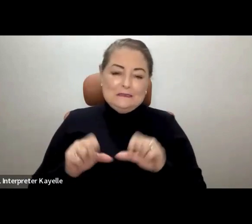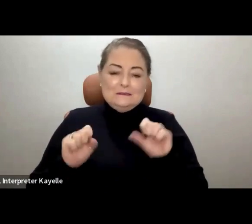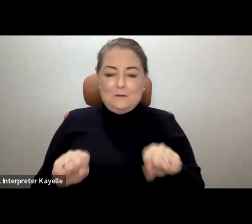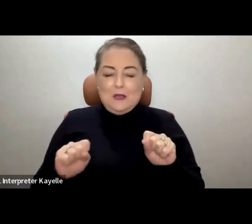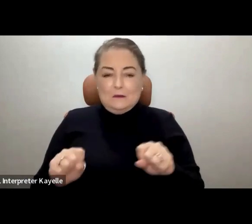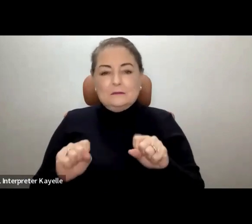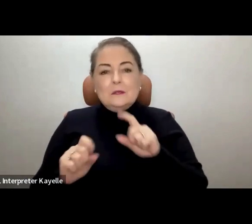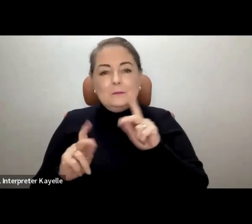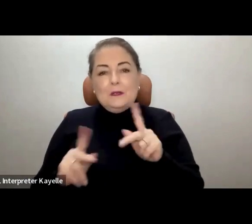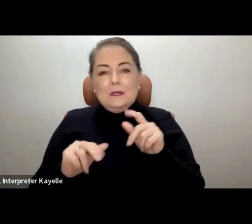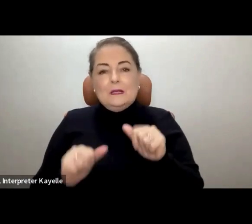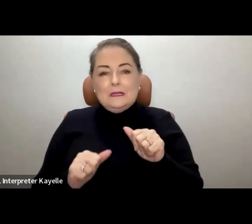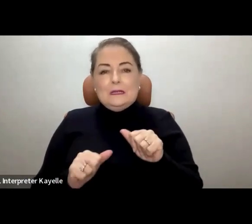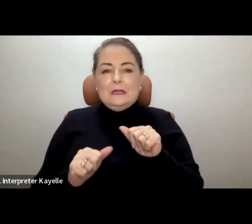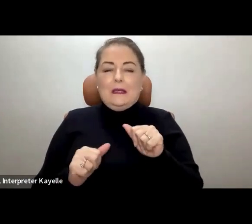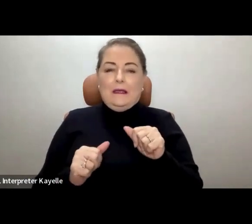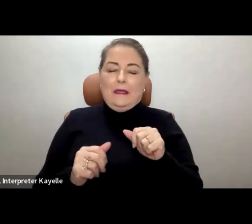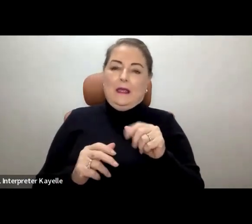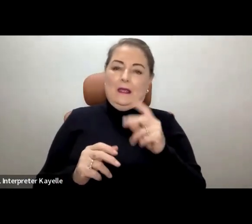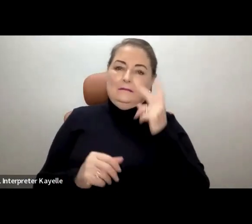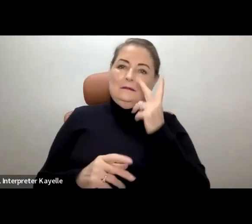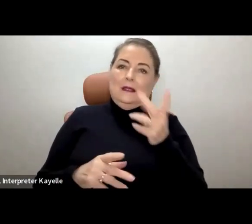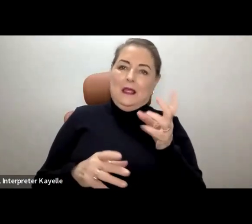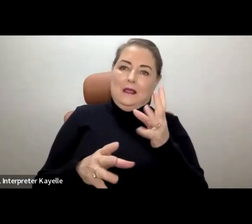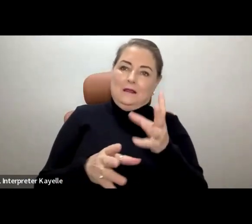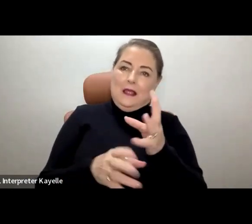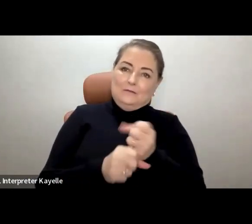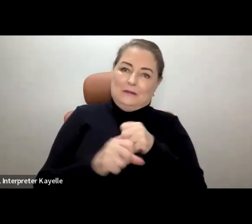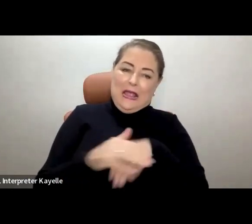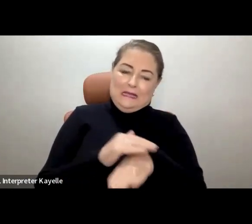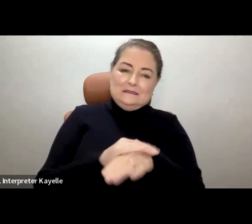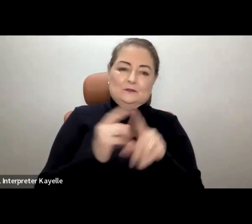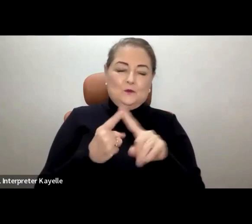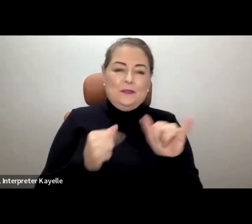access these films. And oh, and I should share. We're about to